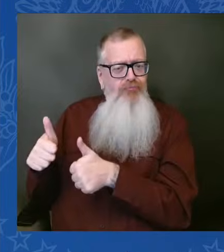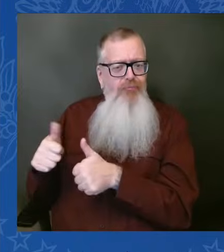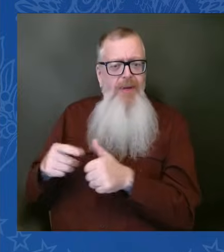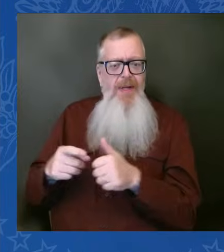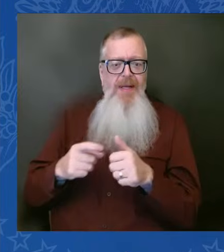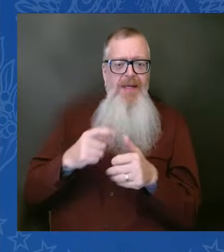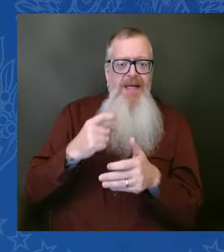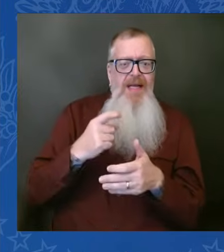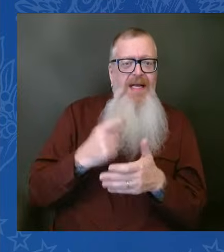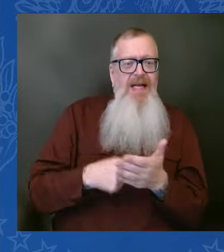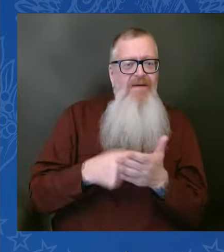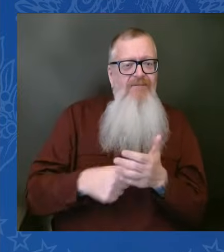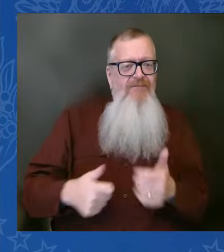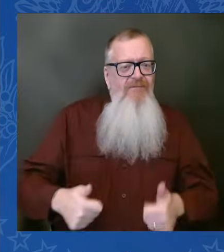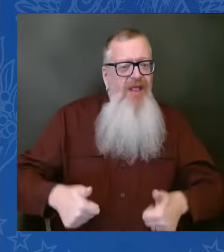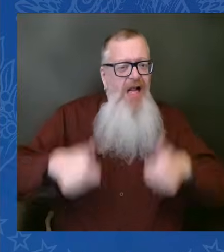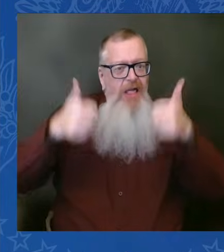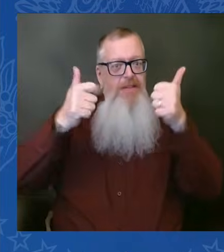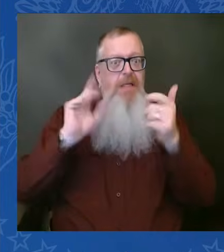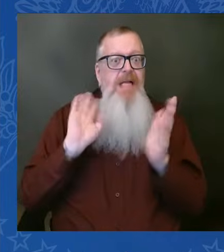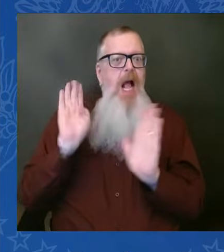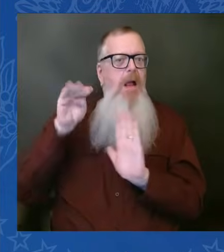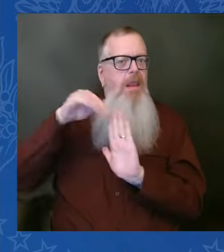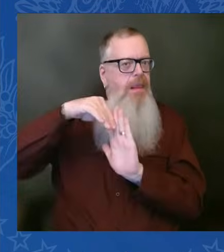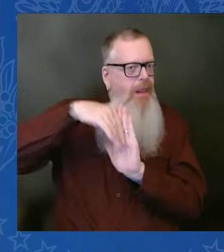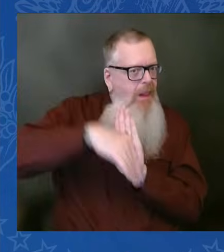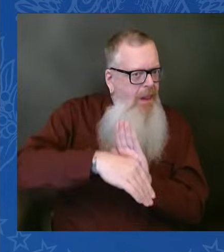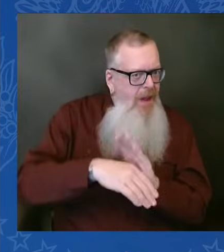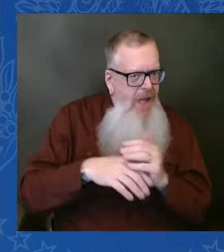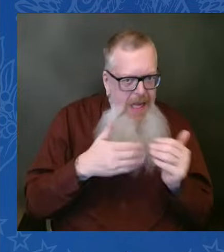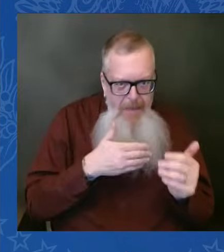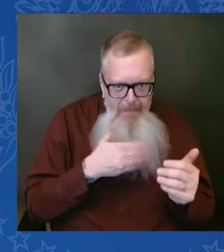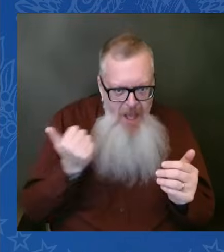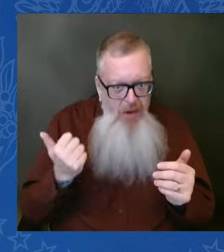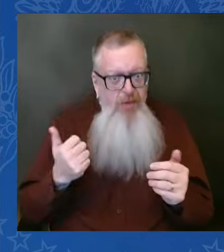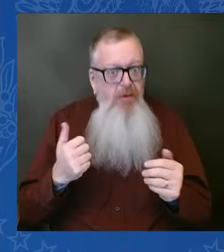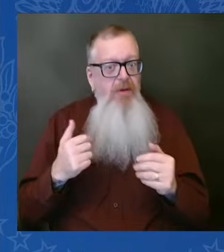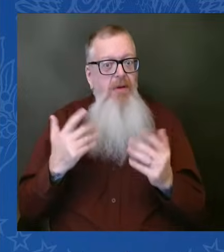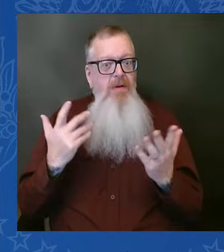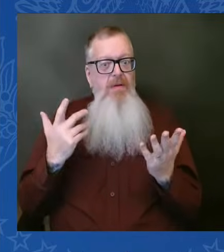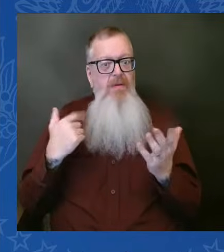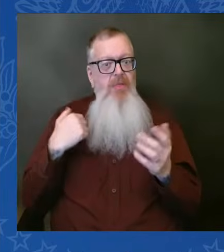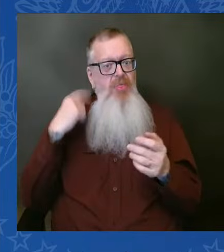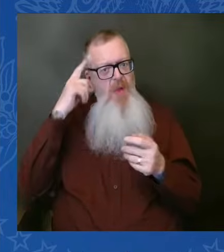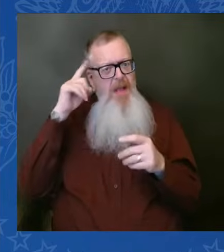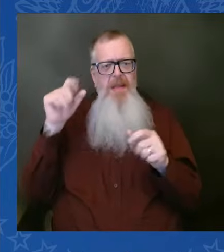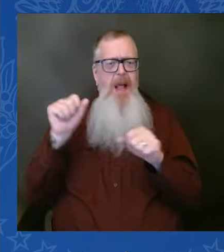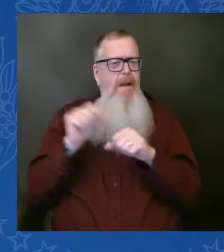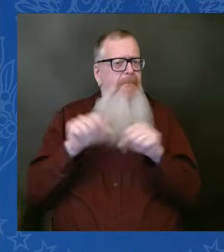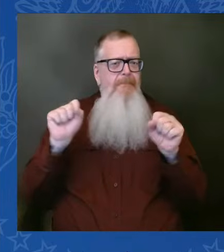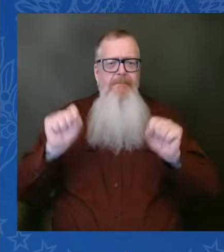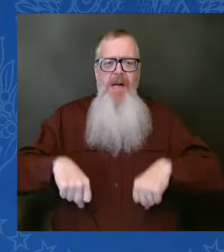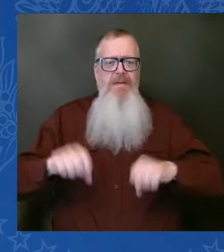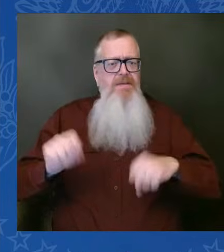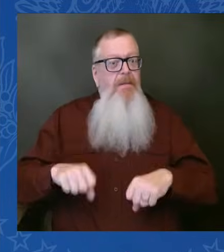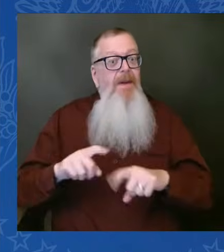was not very much likely to happen. Today, here at Brookings Institution, I would like to talk about pivotal actions